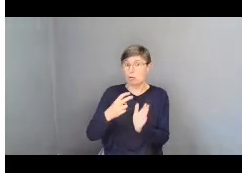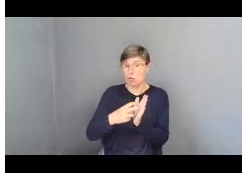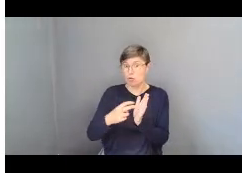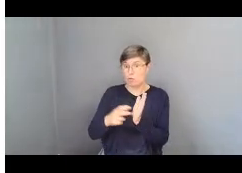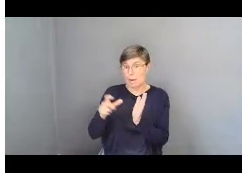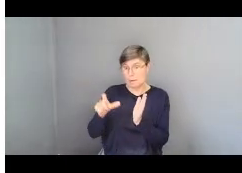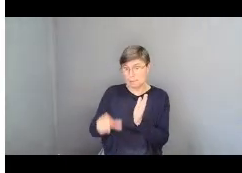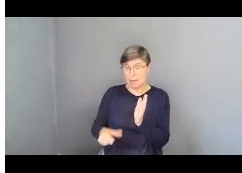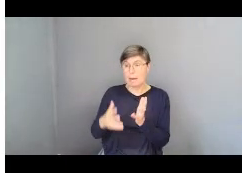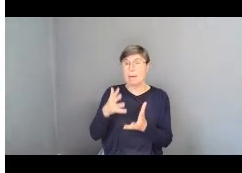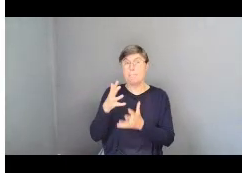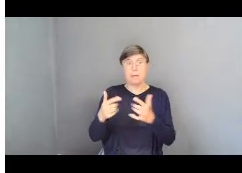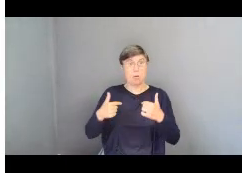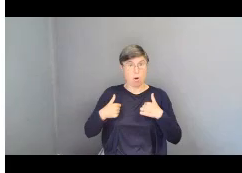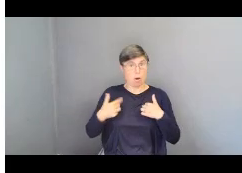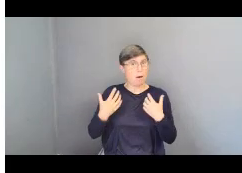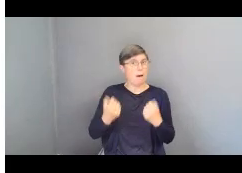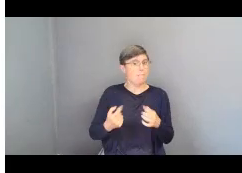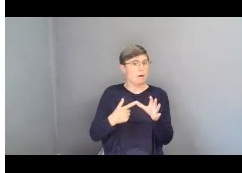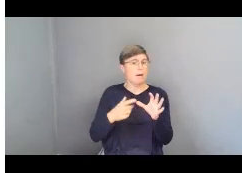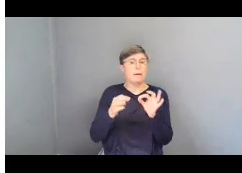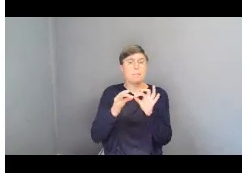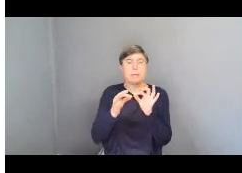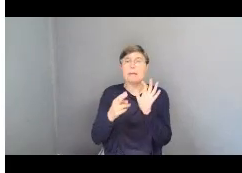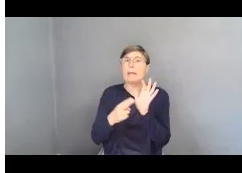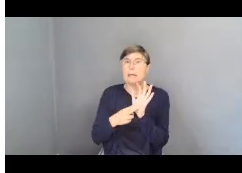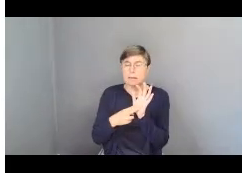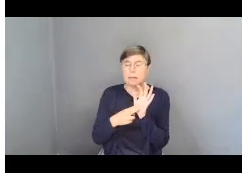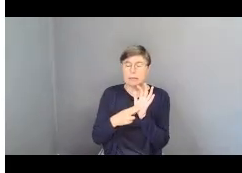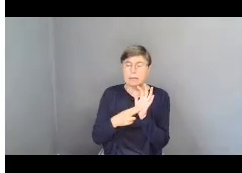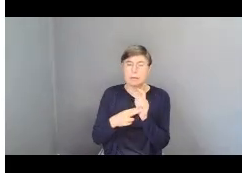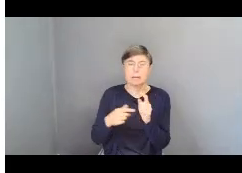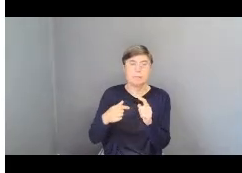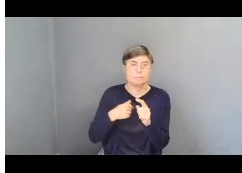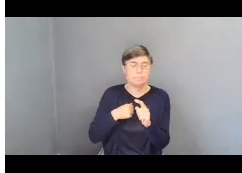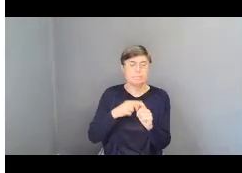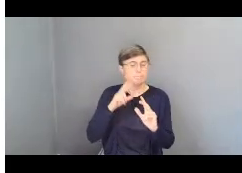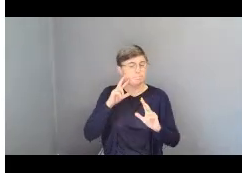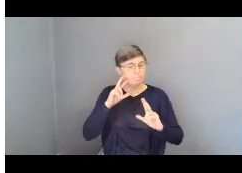or ABN, who is responsible for managing their own business.